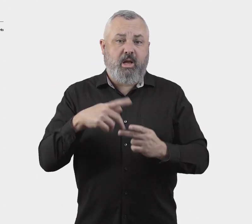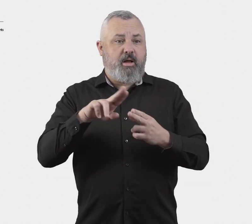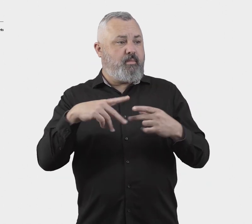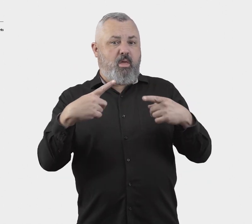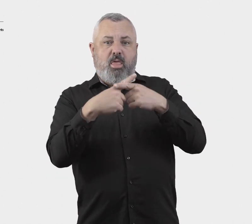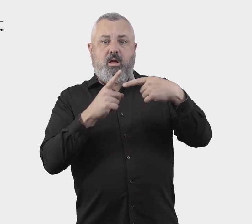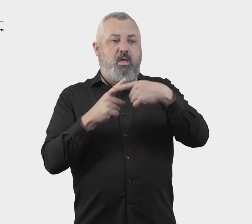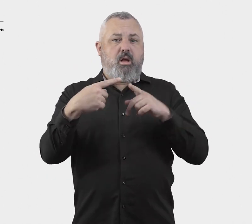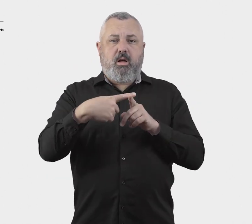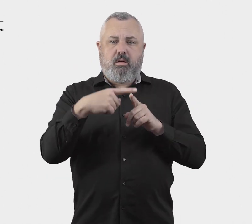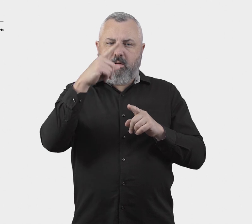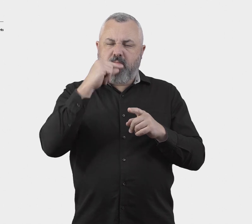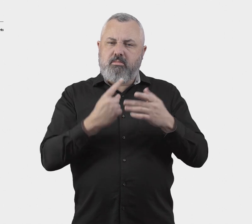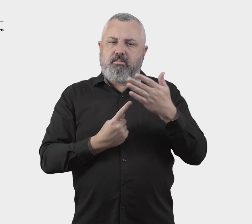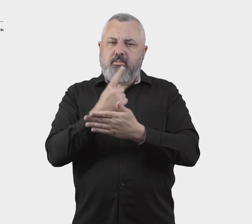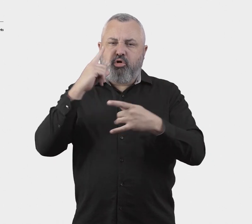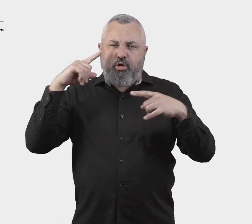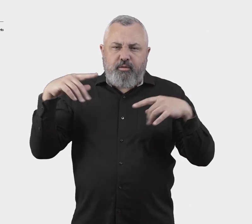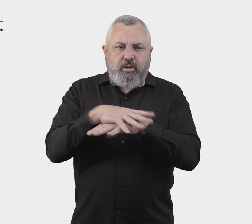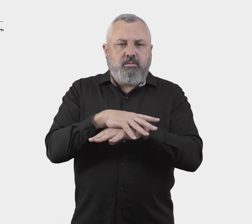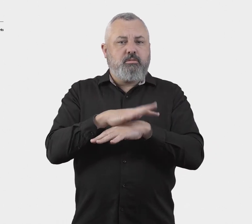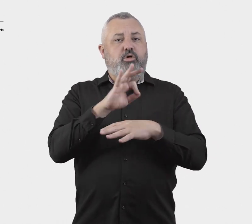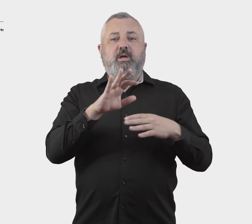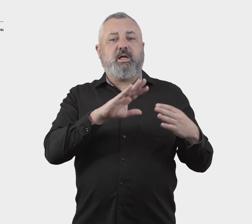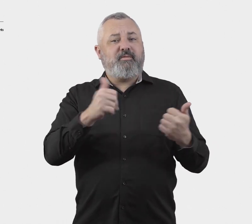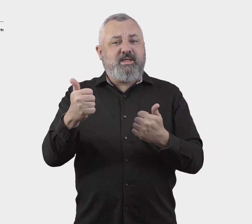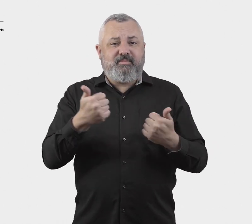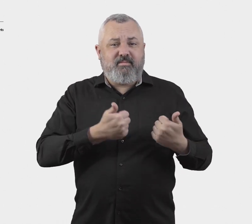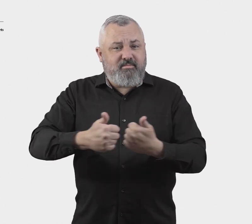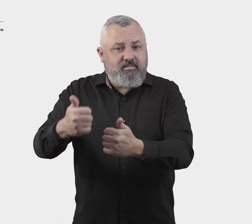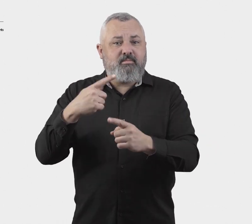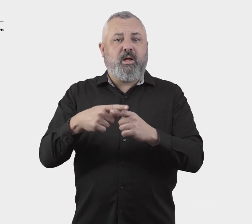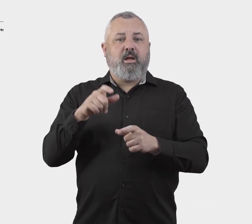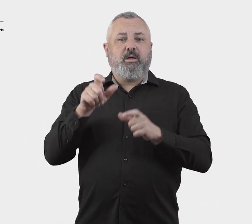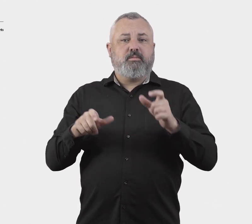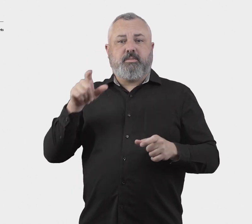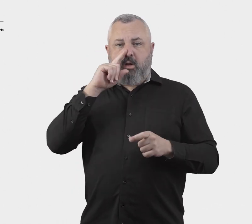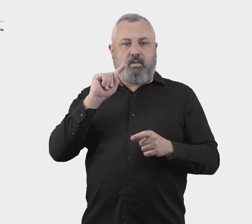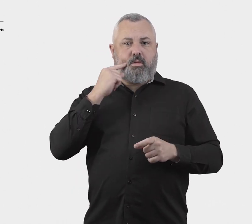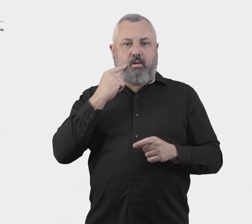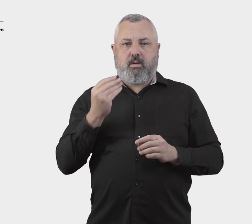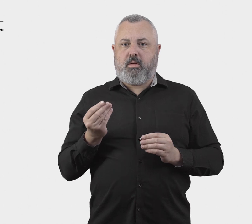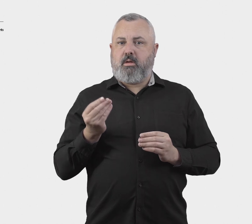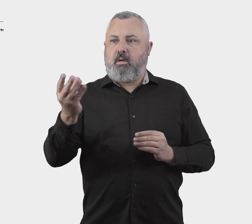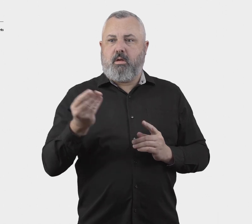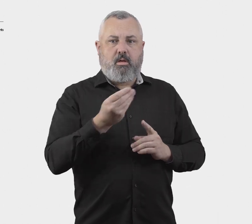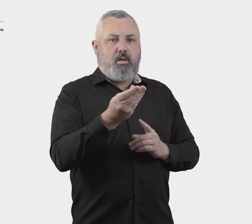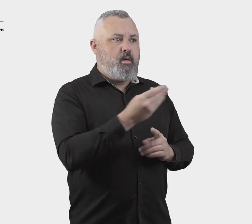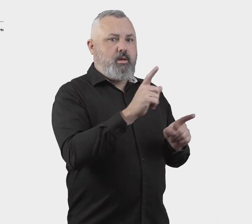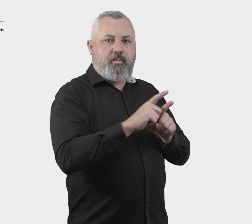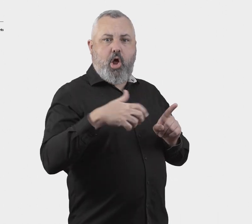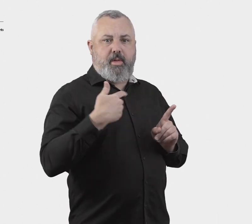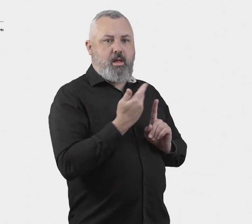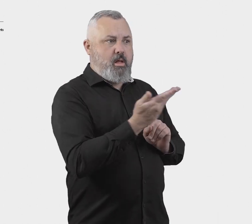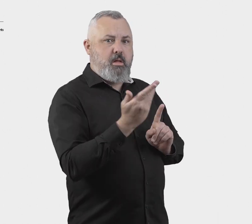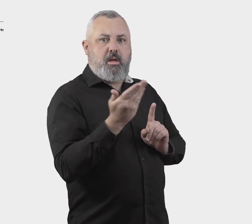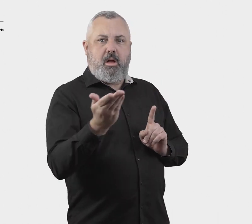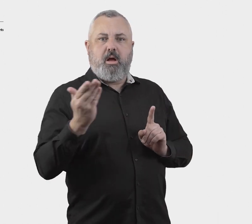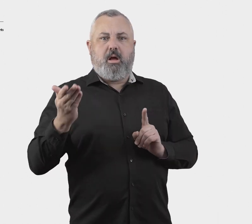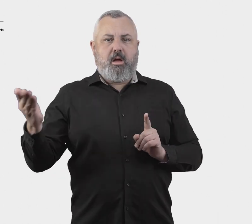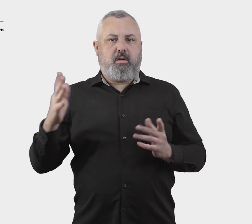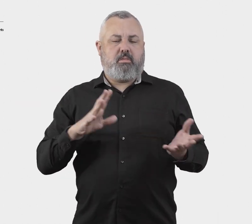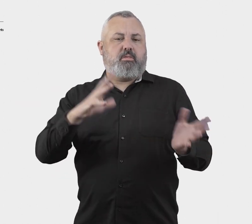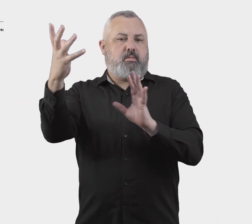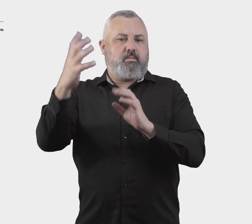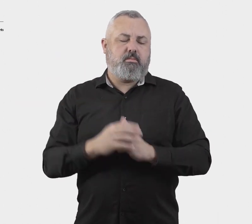Overlapping remits could lead to confusion, inefficiency, and/or forum shopping by customers.